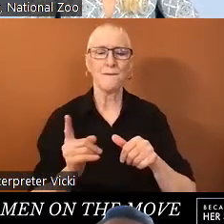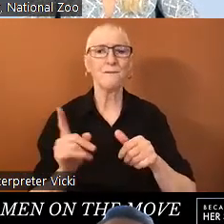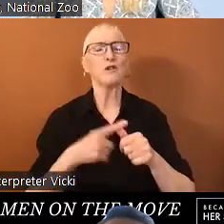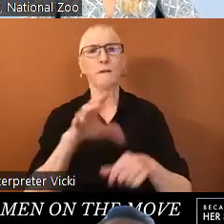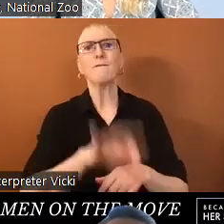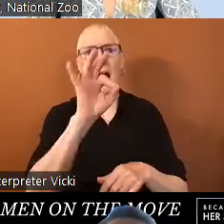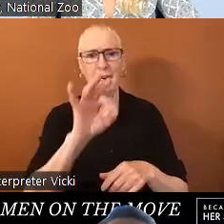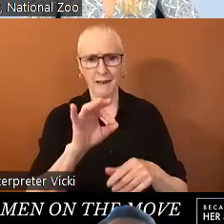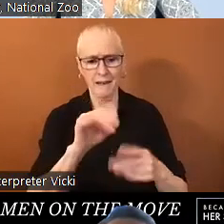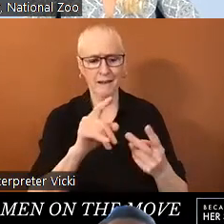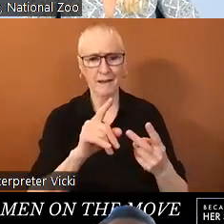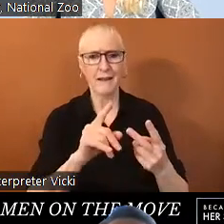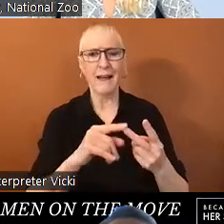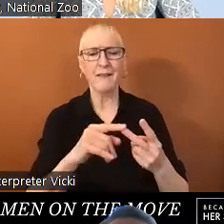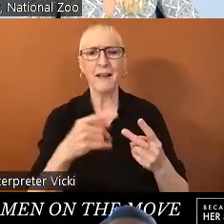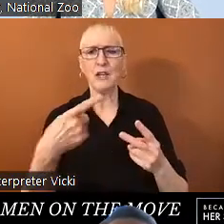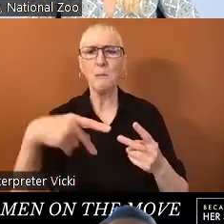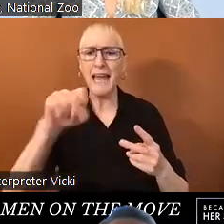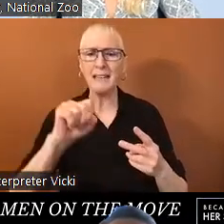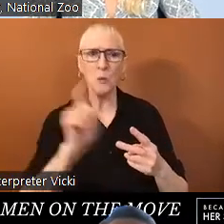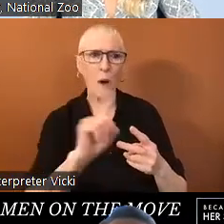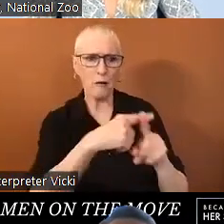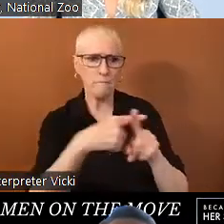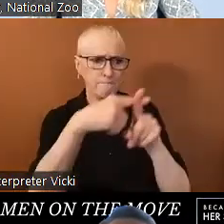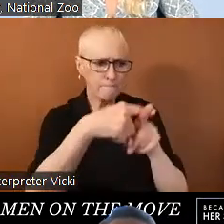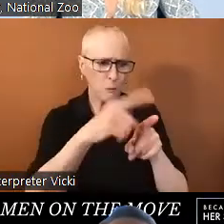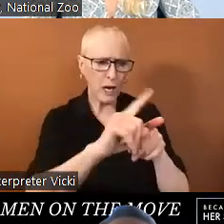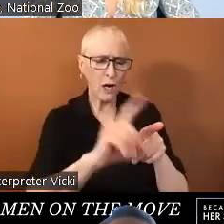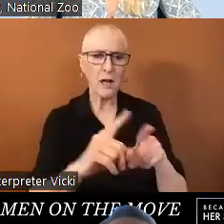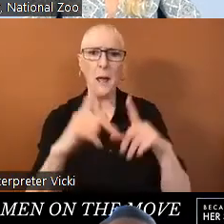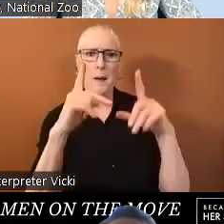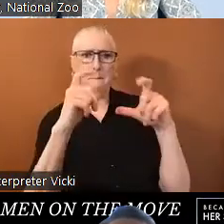you're taking their gps coordinates, you're taking their picture and you're writing down